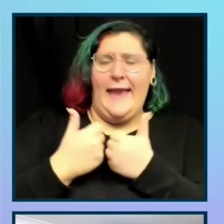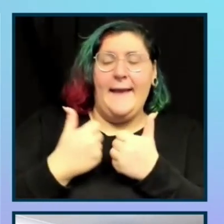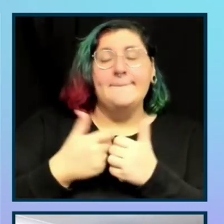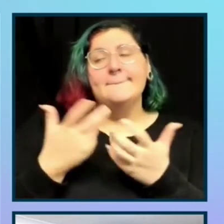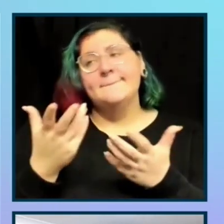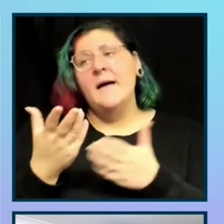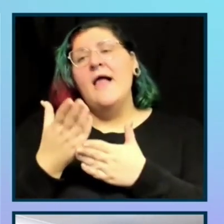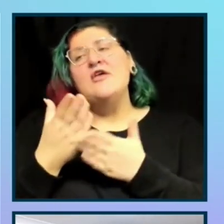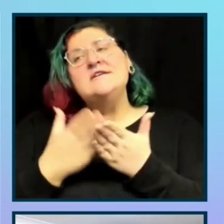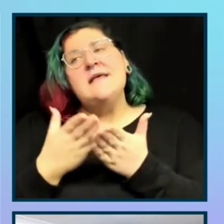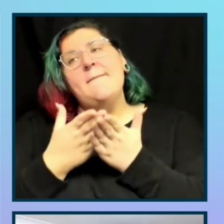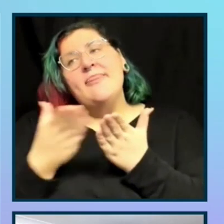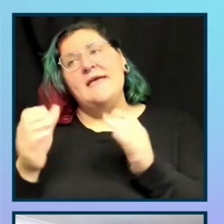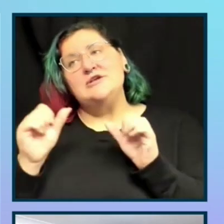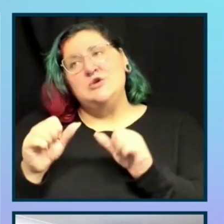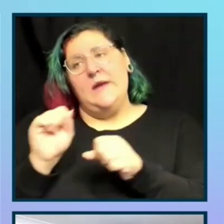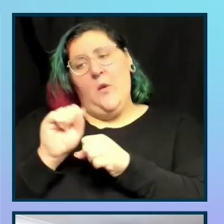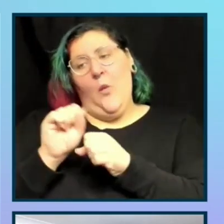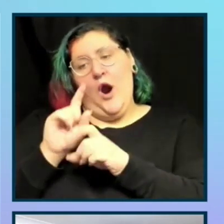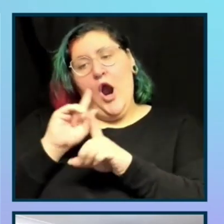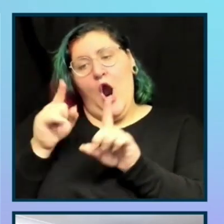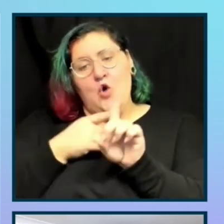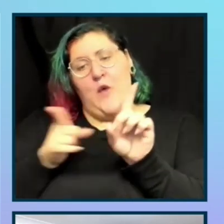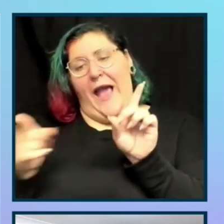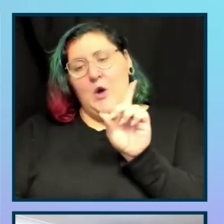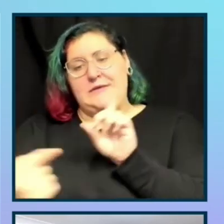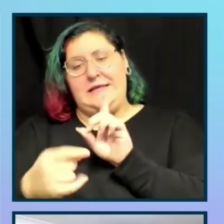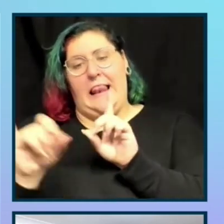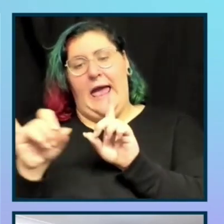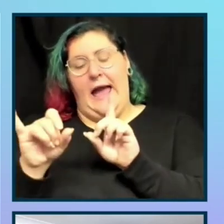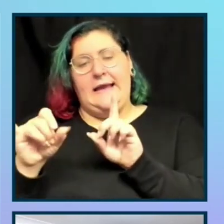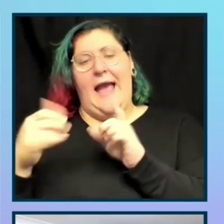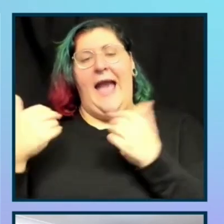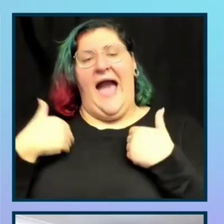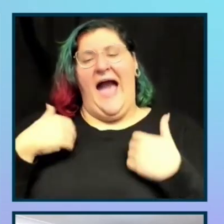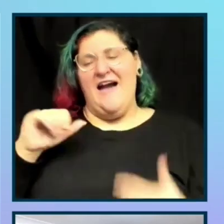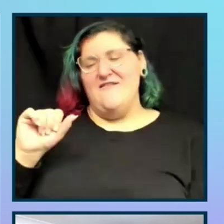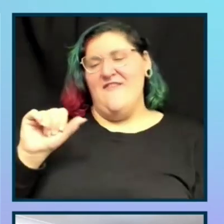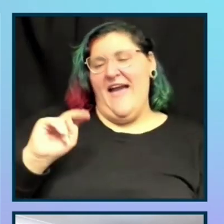of that like raising the anchor so that you don't have to... So that you can then spawn directly on the ship